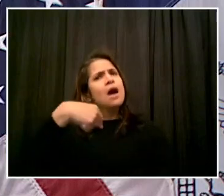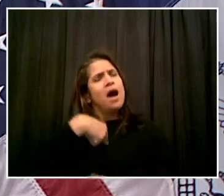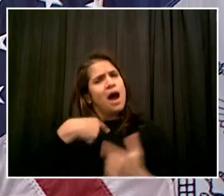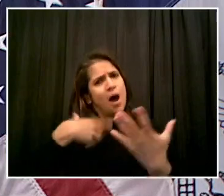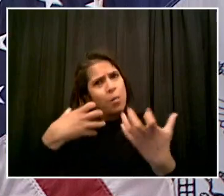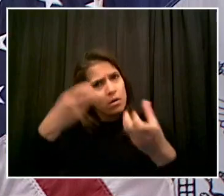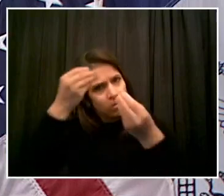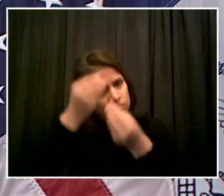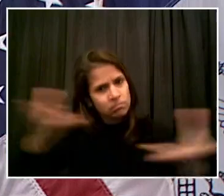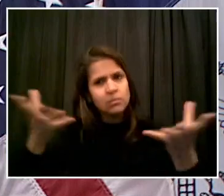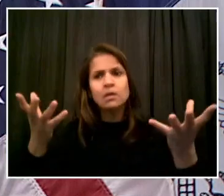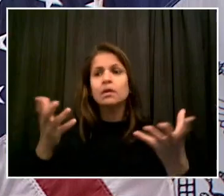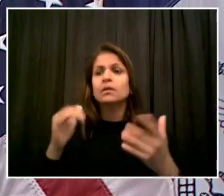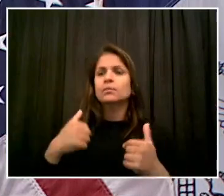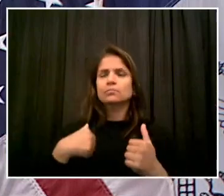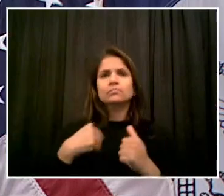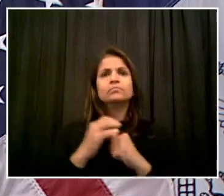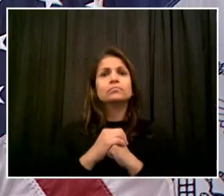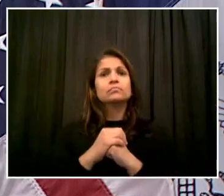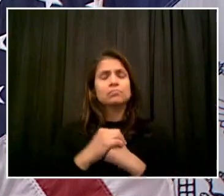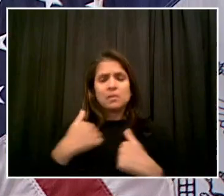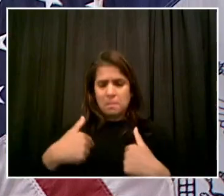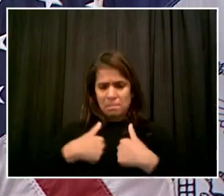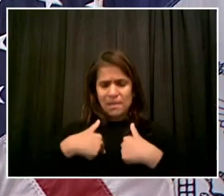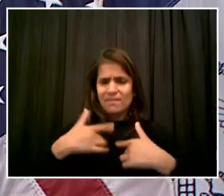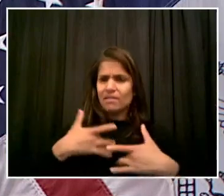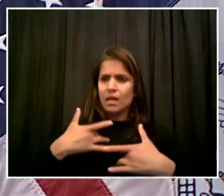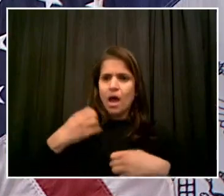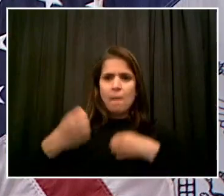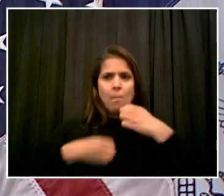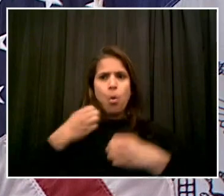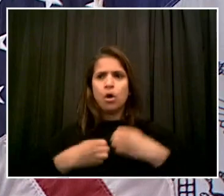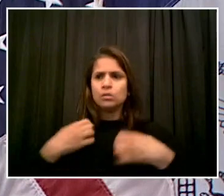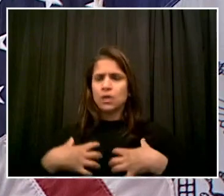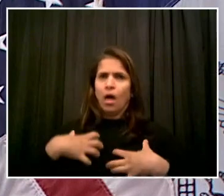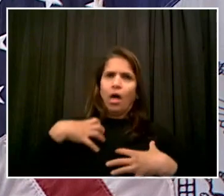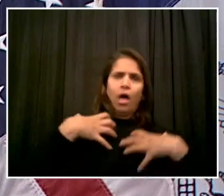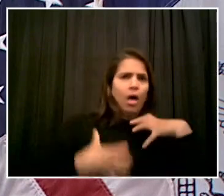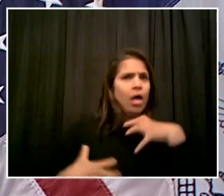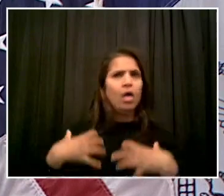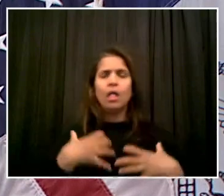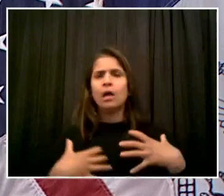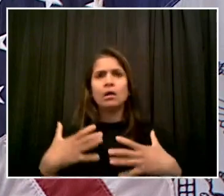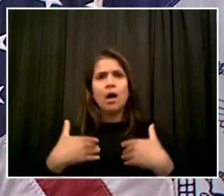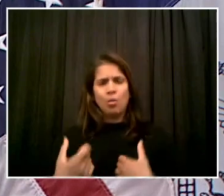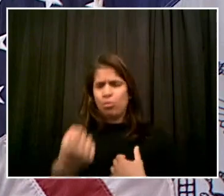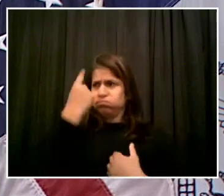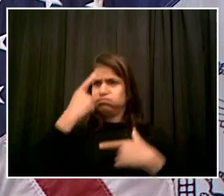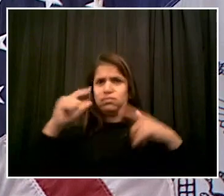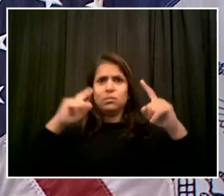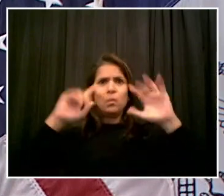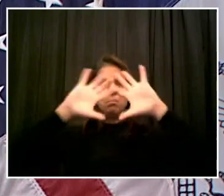FAITH IN OUR ABILITY TO MOVE FORWARD. I FINALLY WANT TO SAY WE DO